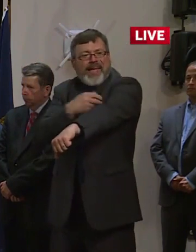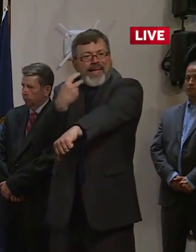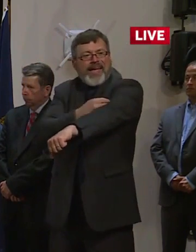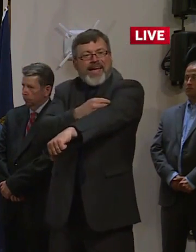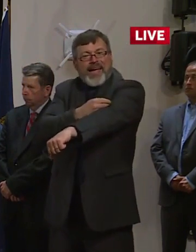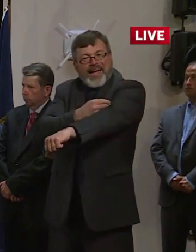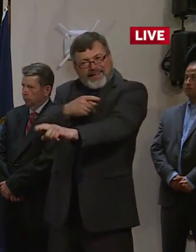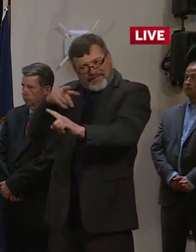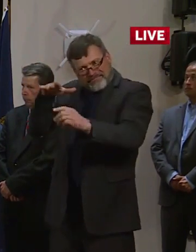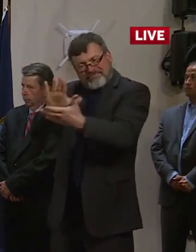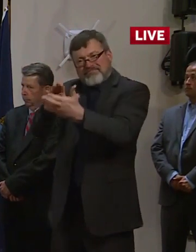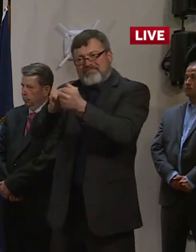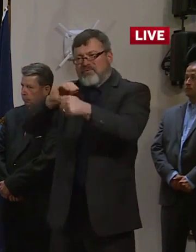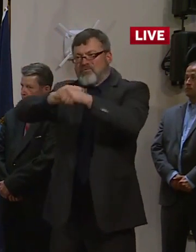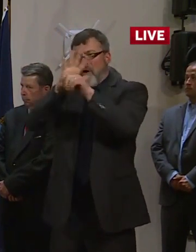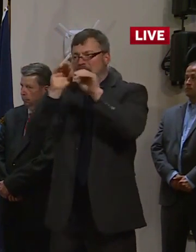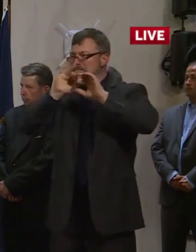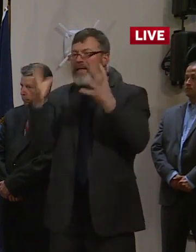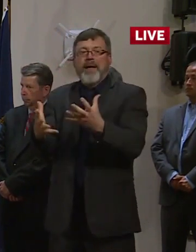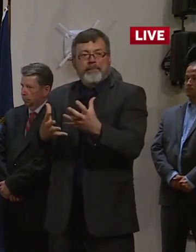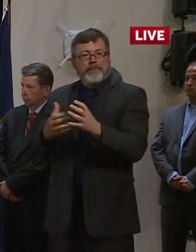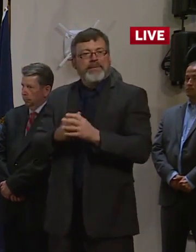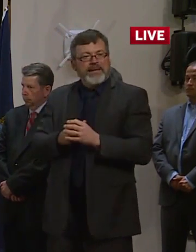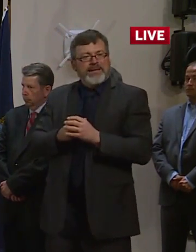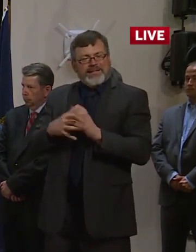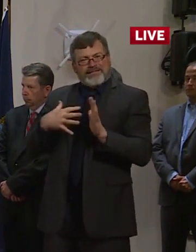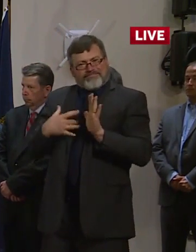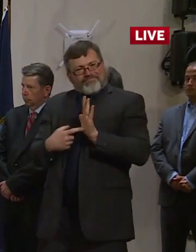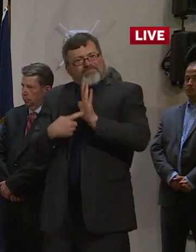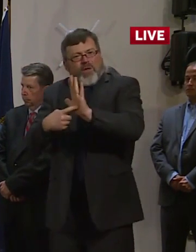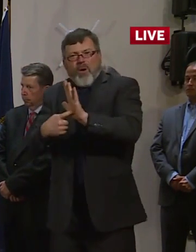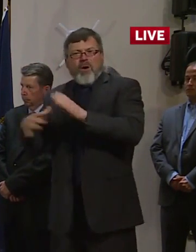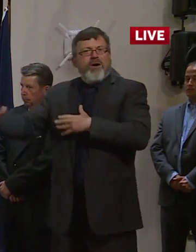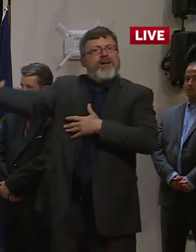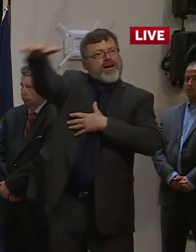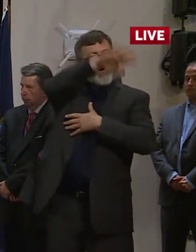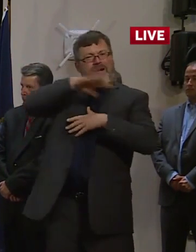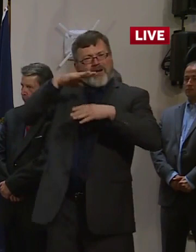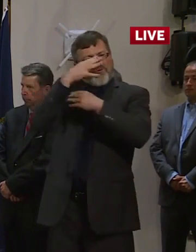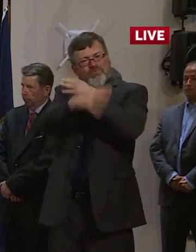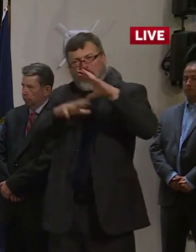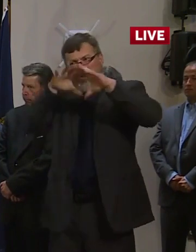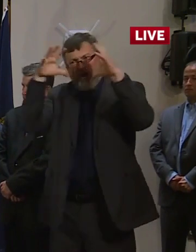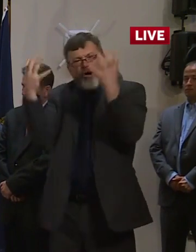NOW A GLOBAL LEADER IN LEADING VACCINATIONS FOR COVID-19 AND